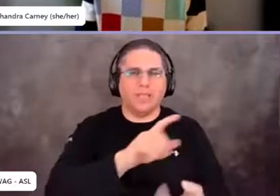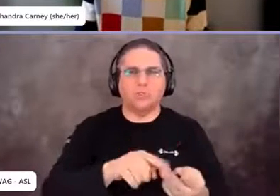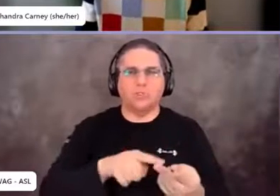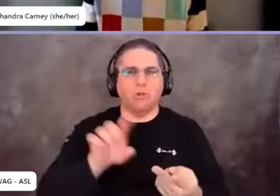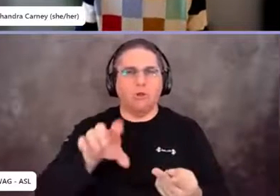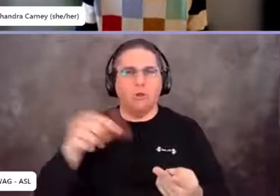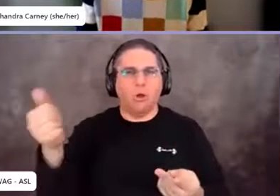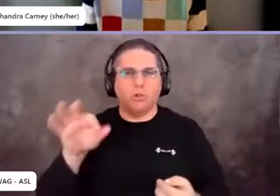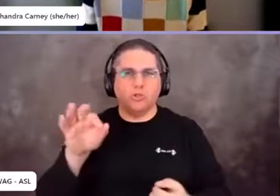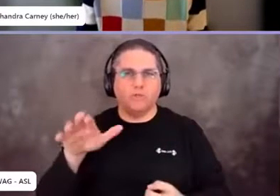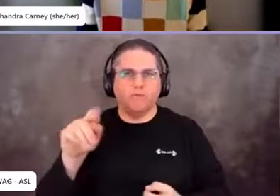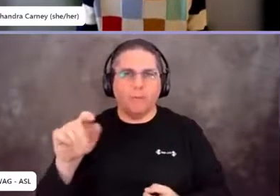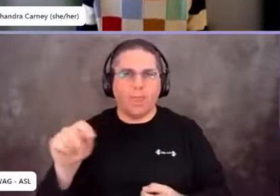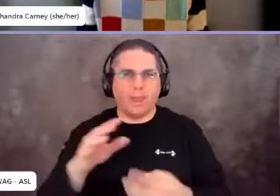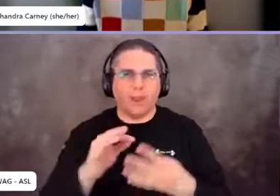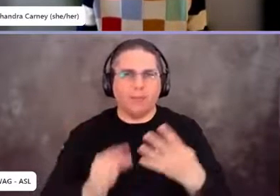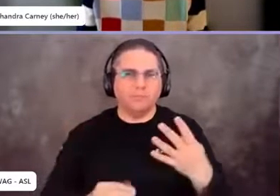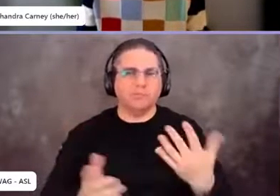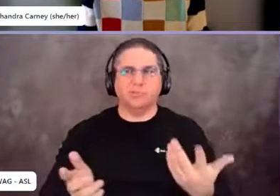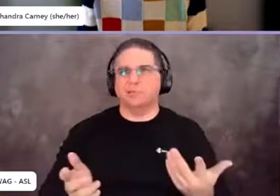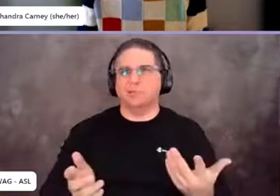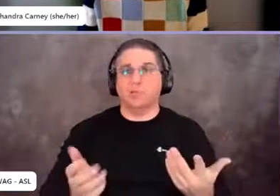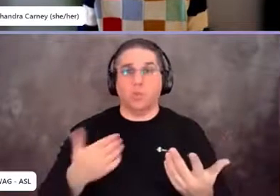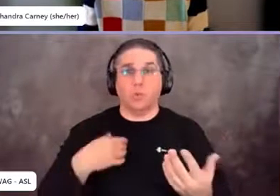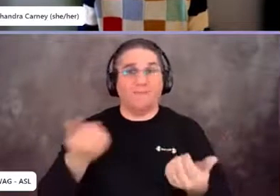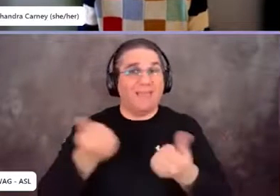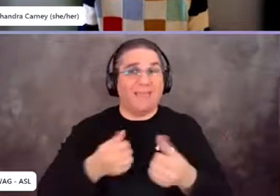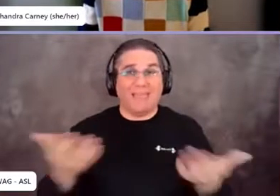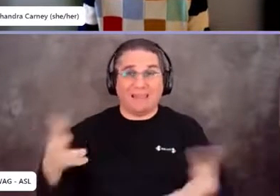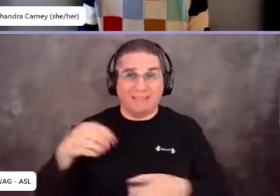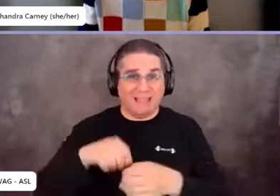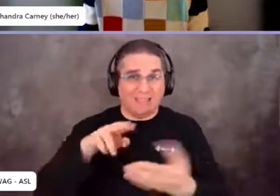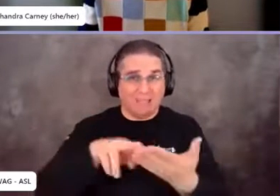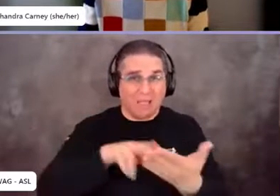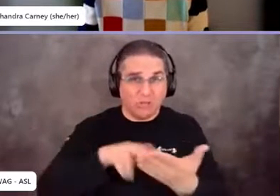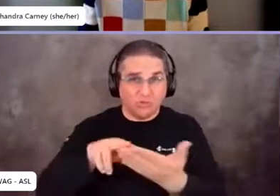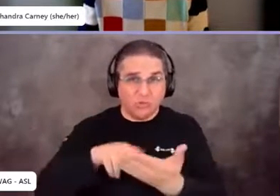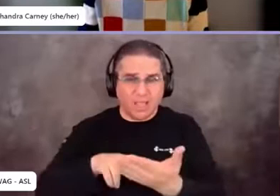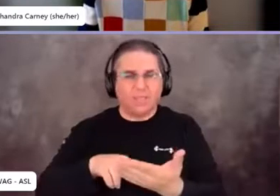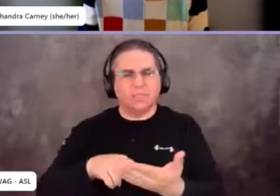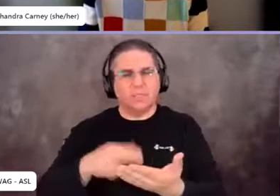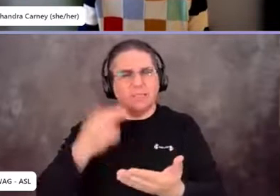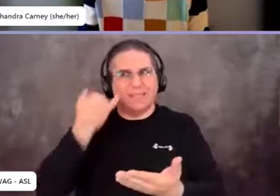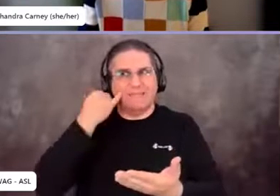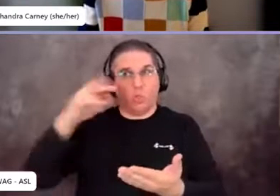transactions, how is the mobile app, what's the documentation, alternative format options?